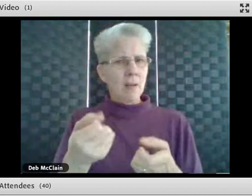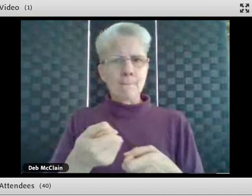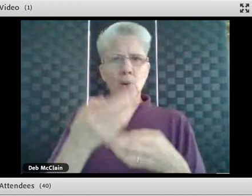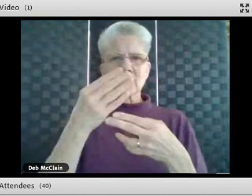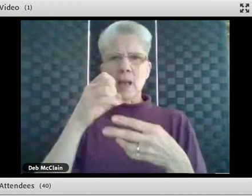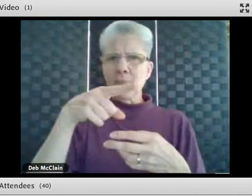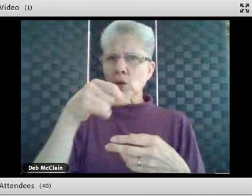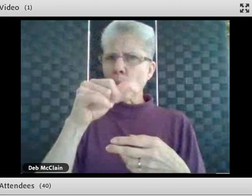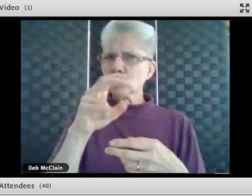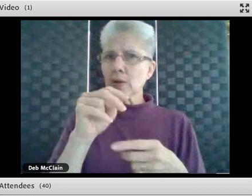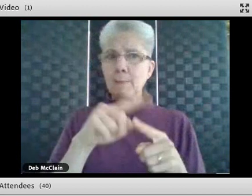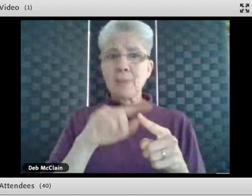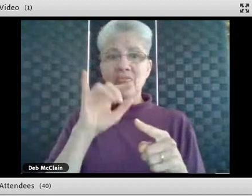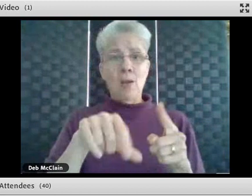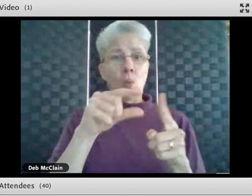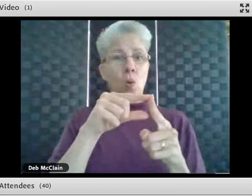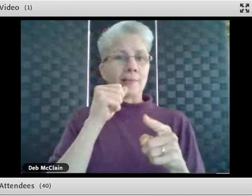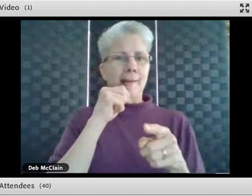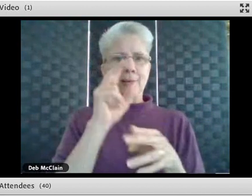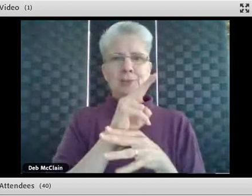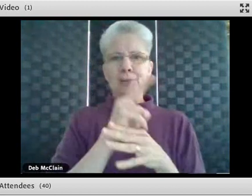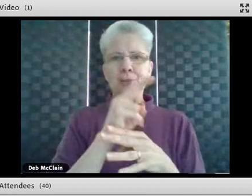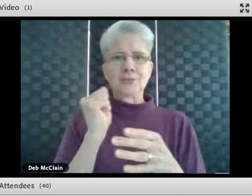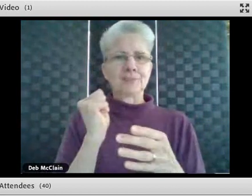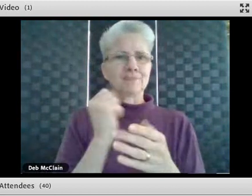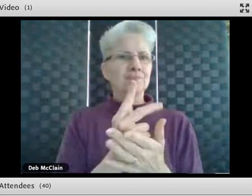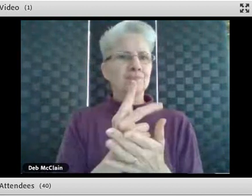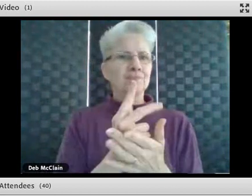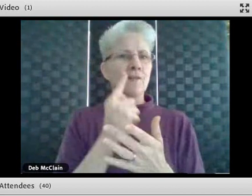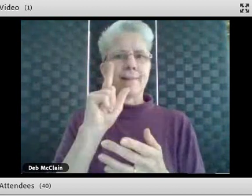and that's not what the authorized heading is, which is interesting.